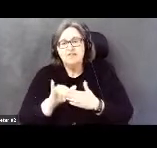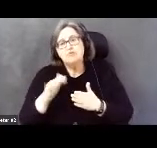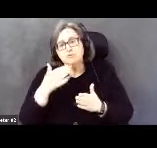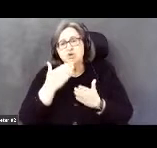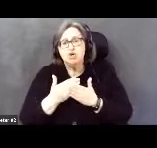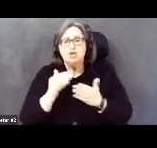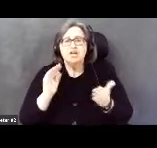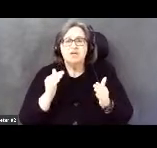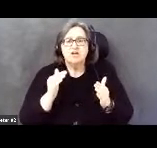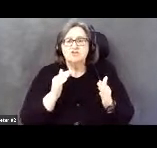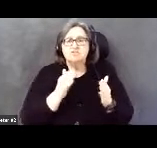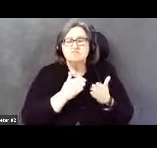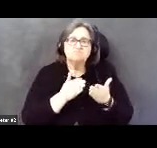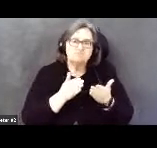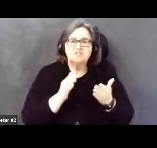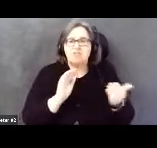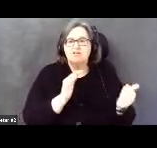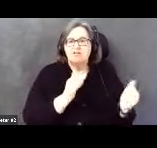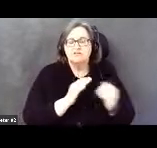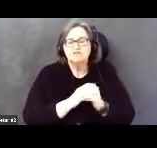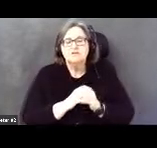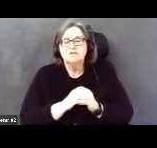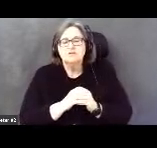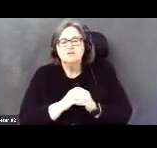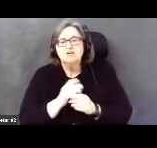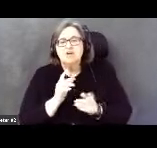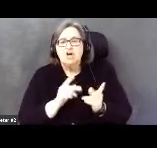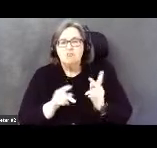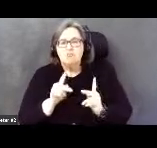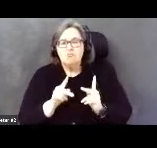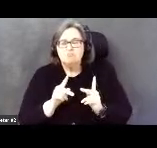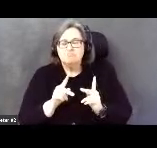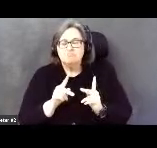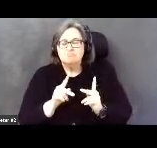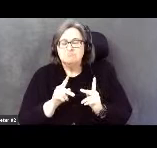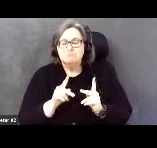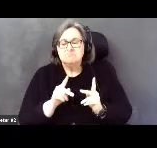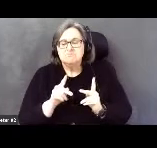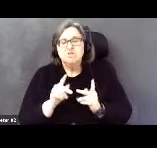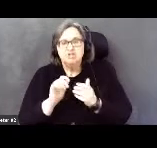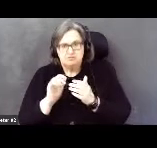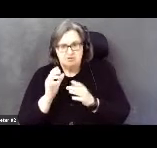Of those who had resource facilitation, 50% of them were competitively employed. Next